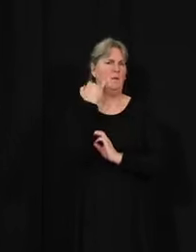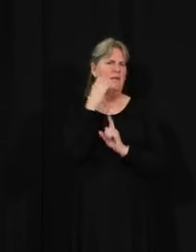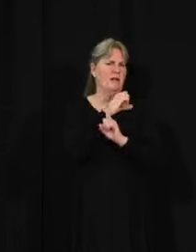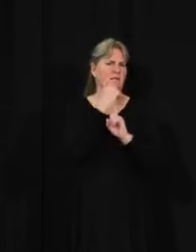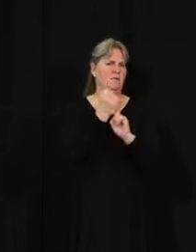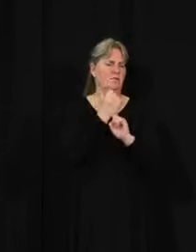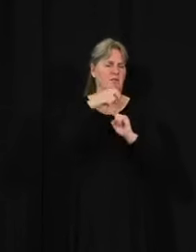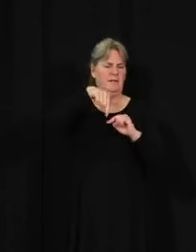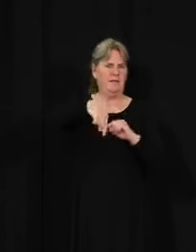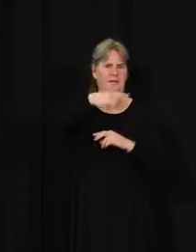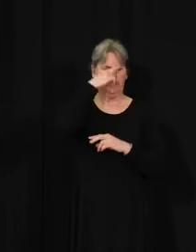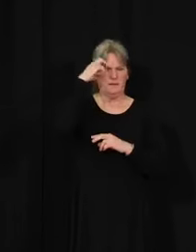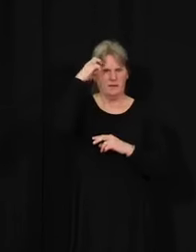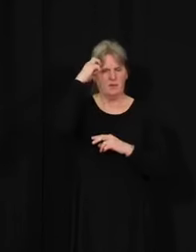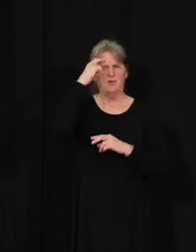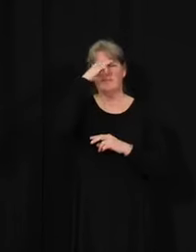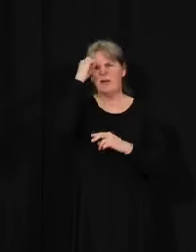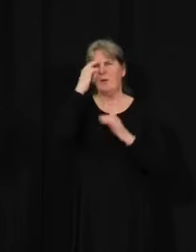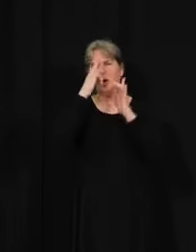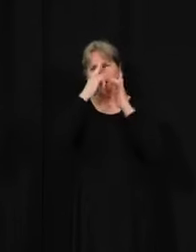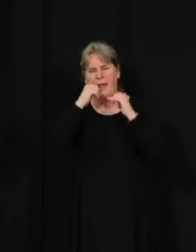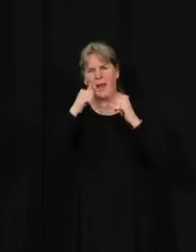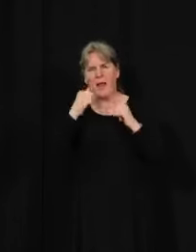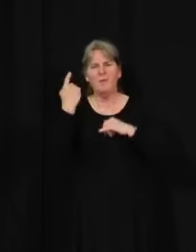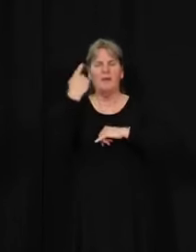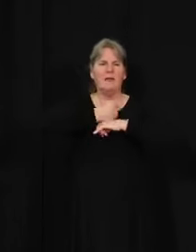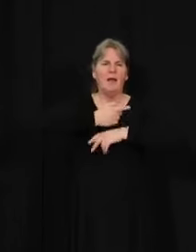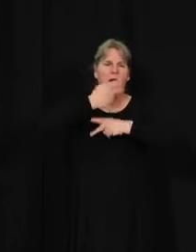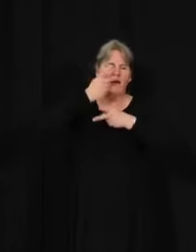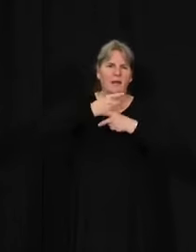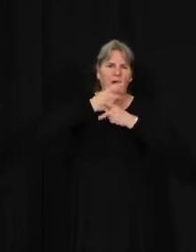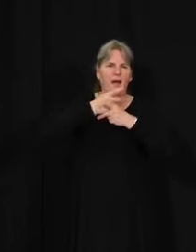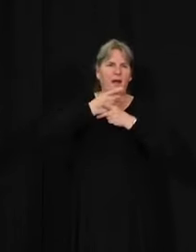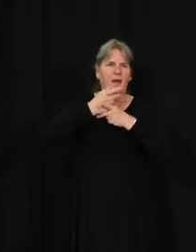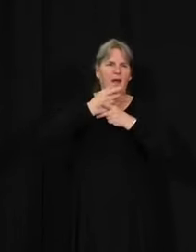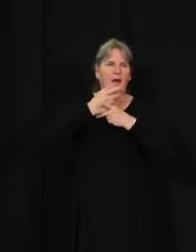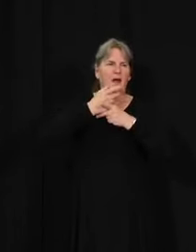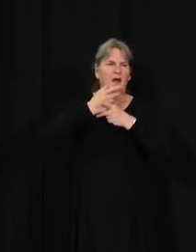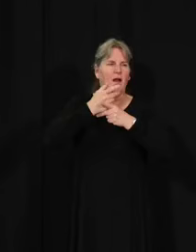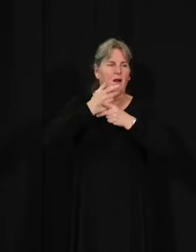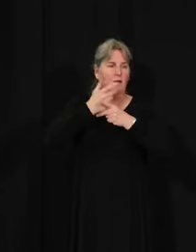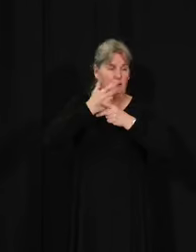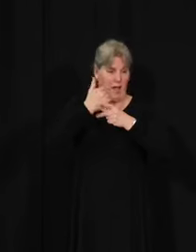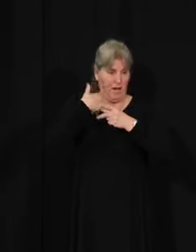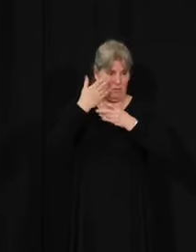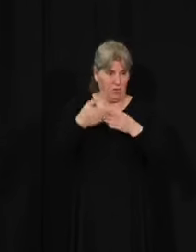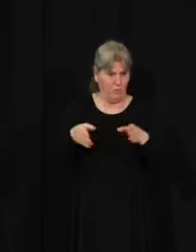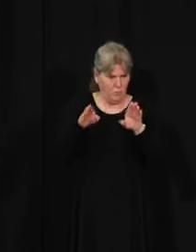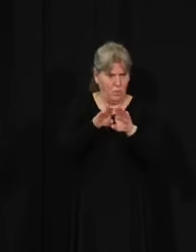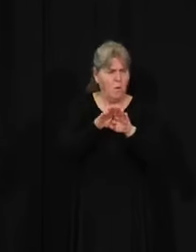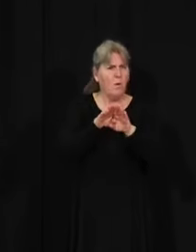summer, with summer camps and daycares be enclosed still, how